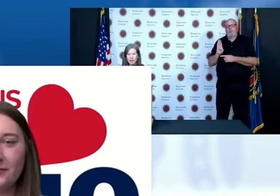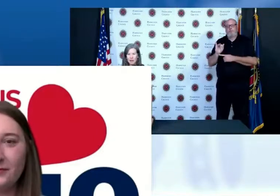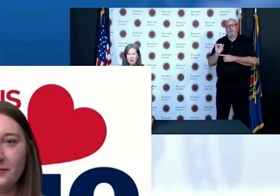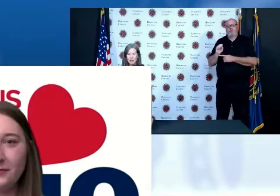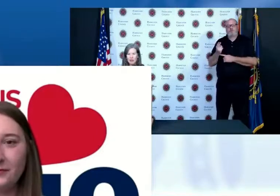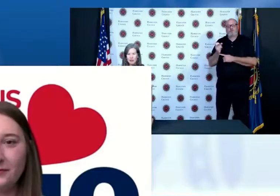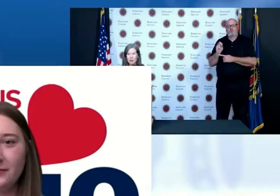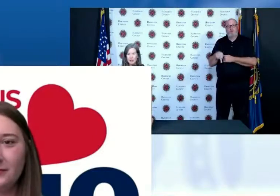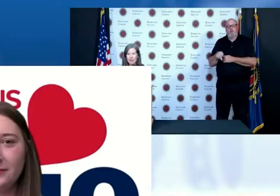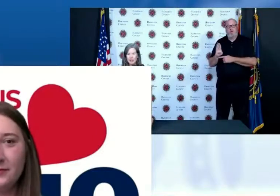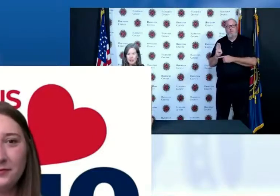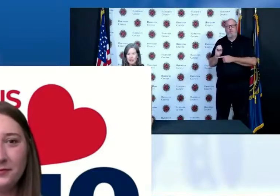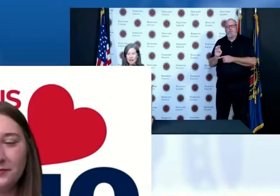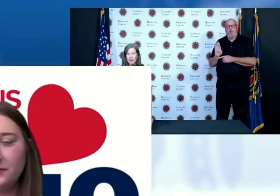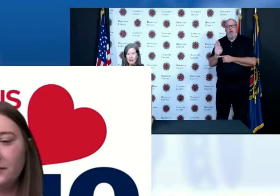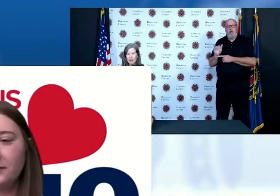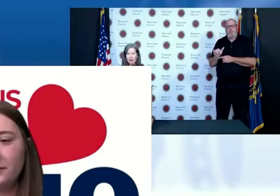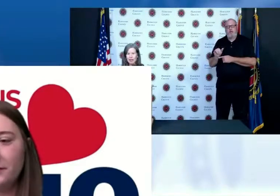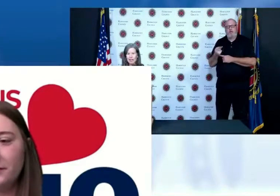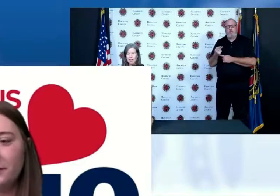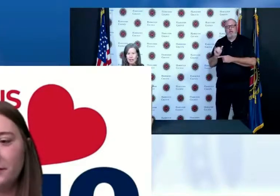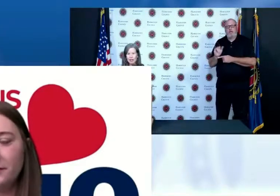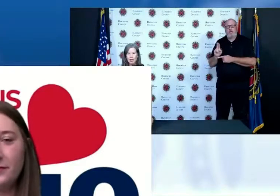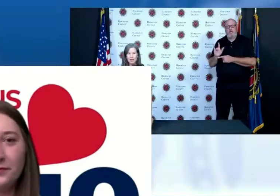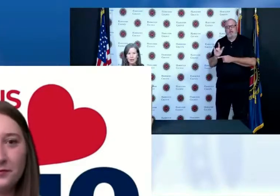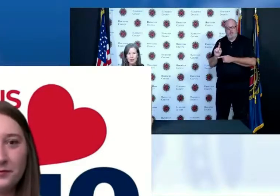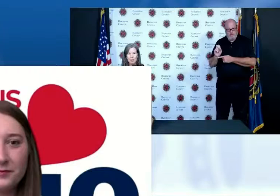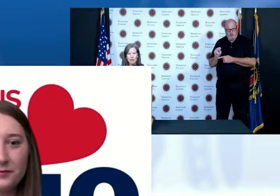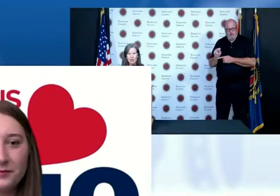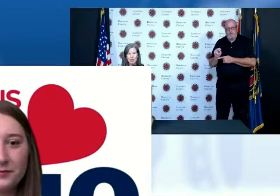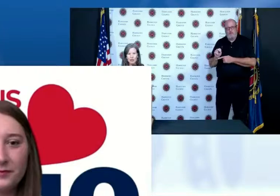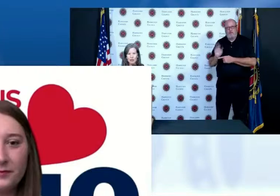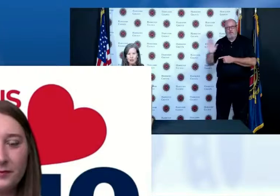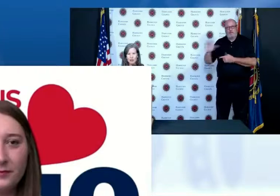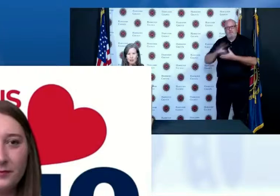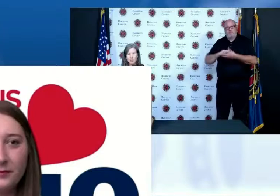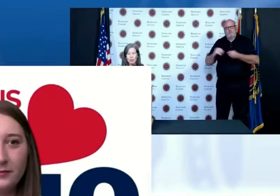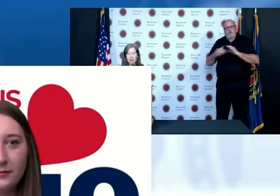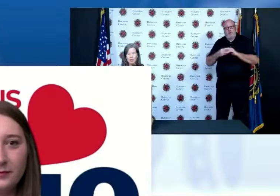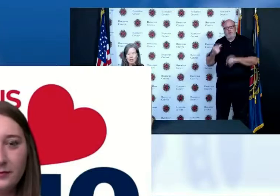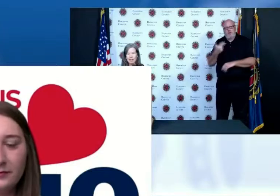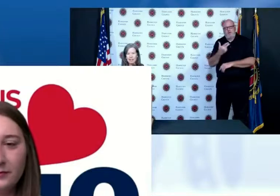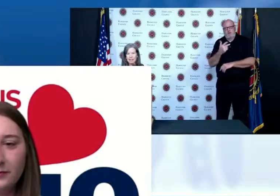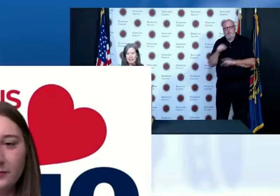story actually about his Covid-19 journey so I'm going to turn it over to Bishop Hilton